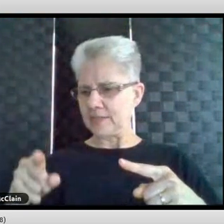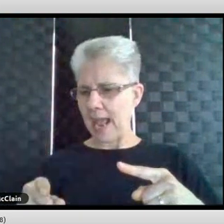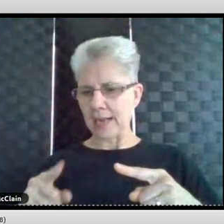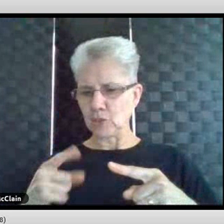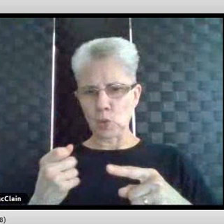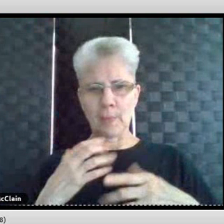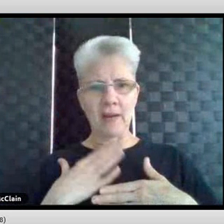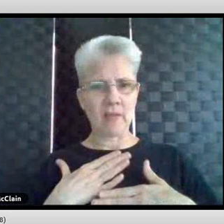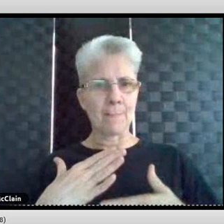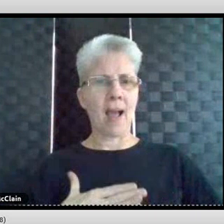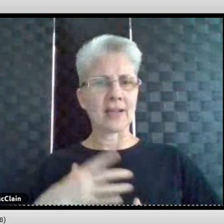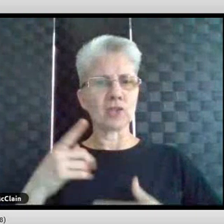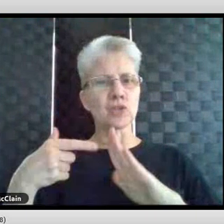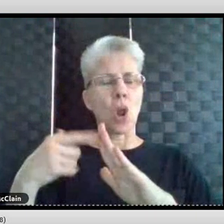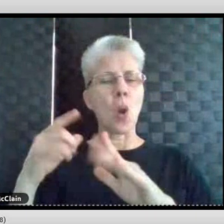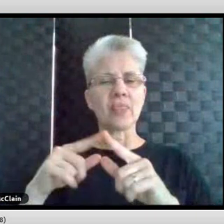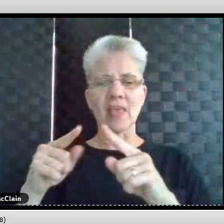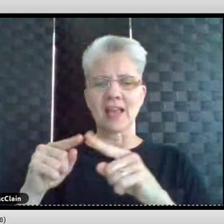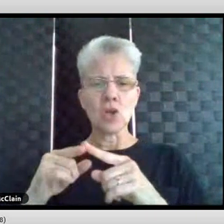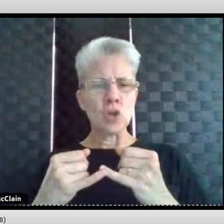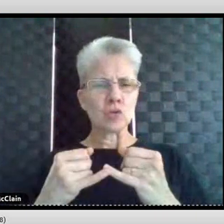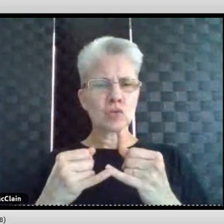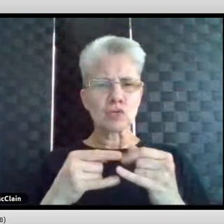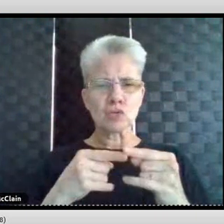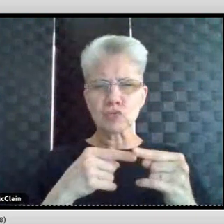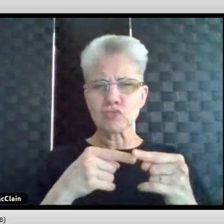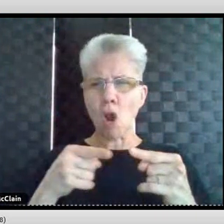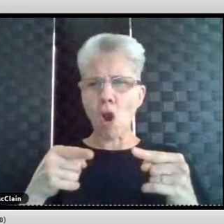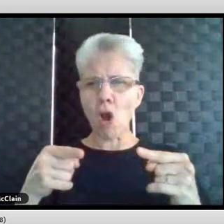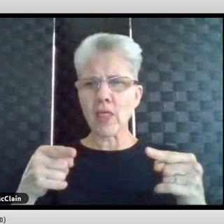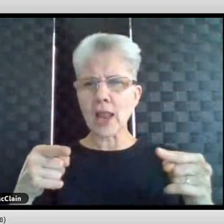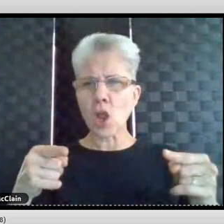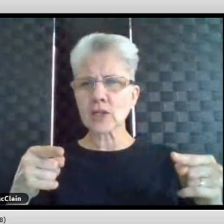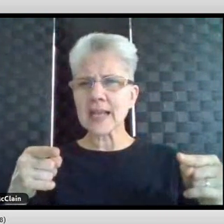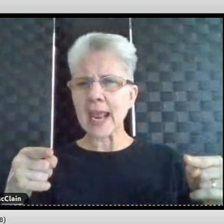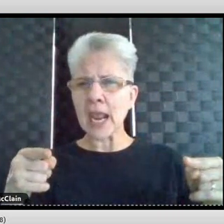just to show that there is a body there, but then draw that long tail along the long side,